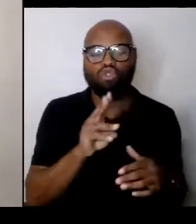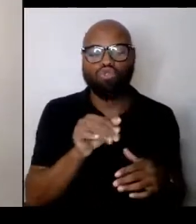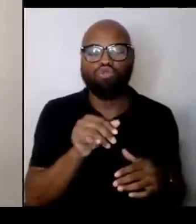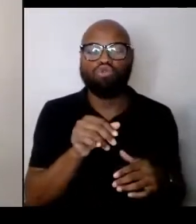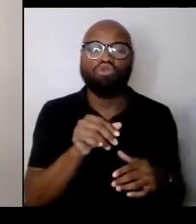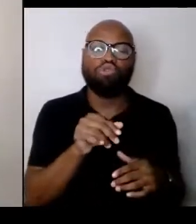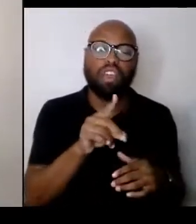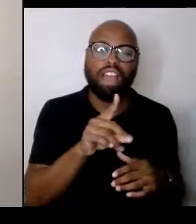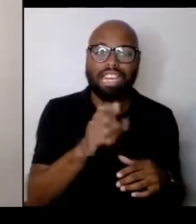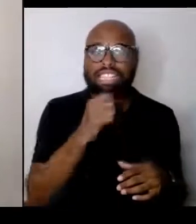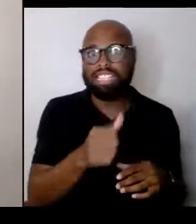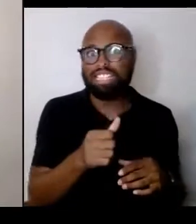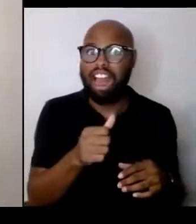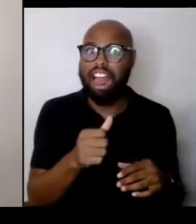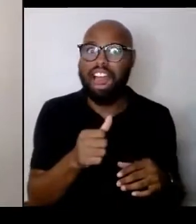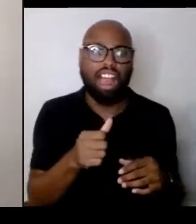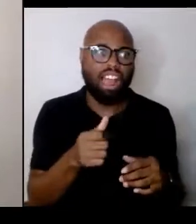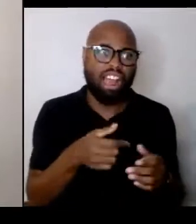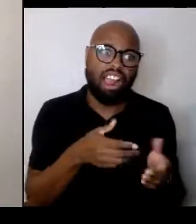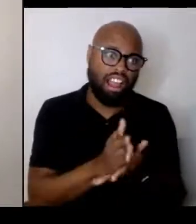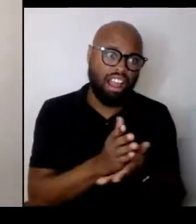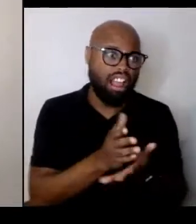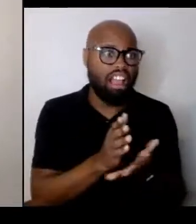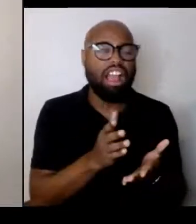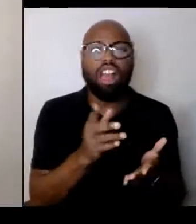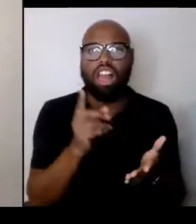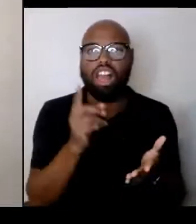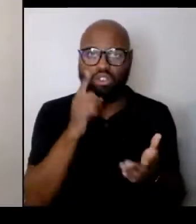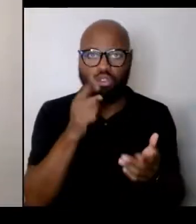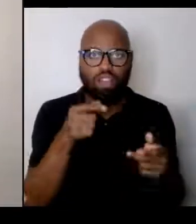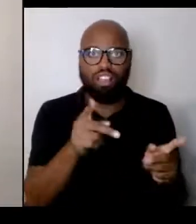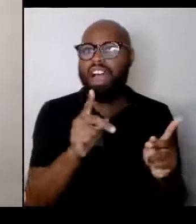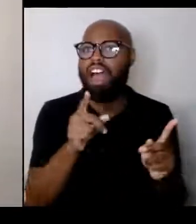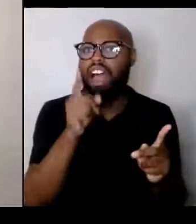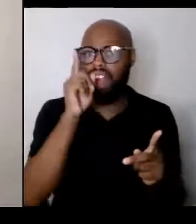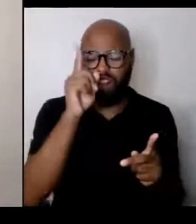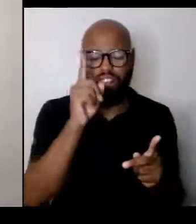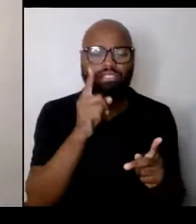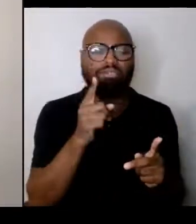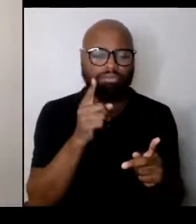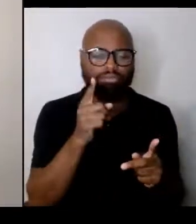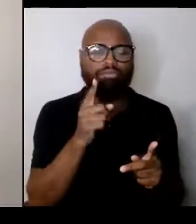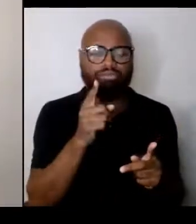to allow abortion access because it's not mentioned in the constitution. And when you think about the constitution,